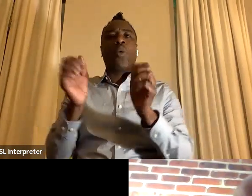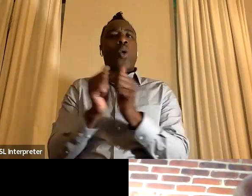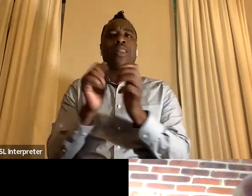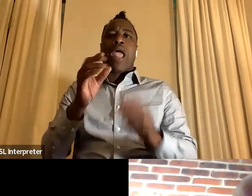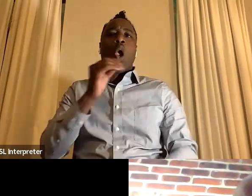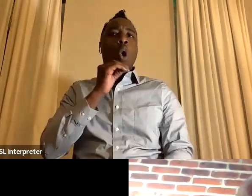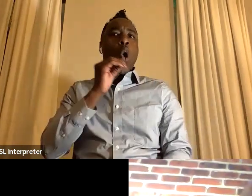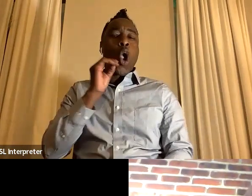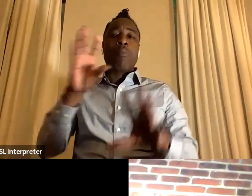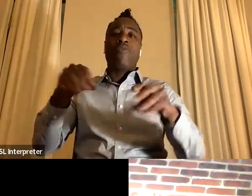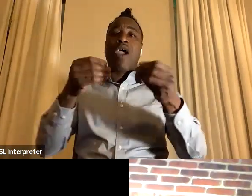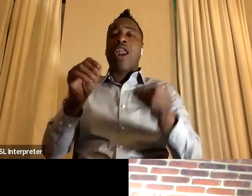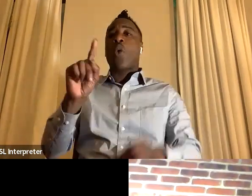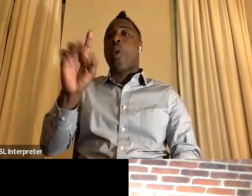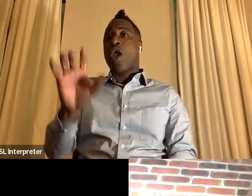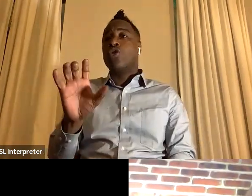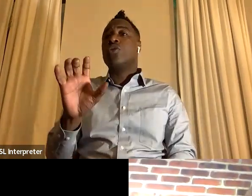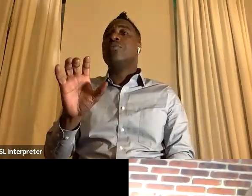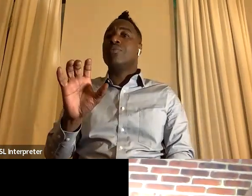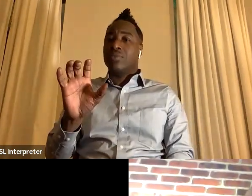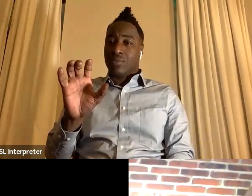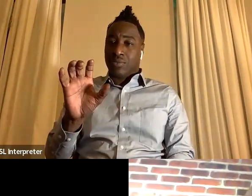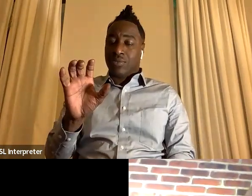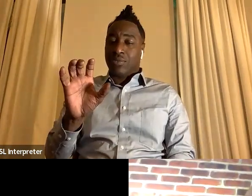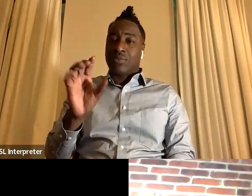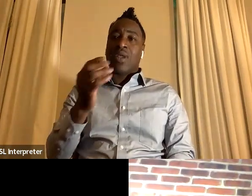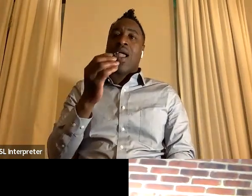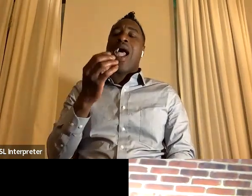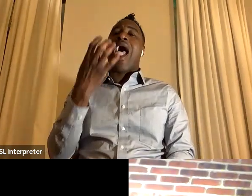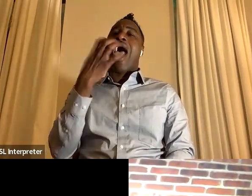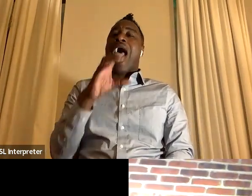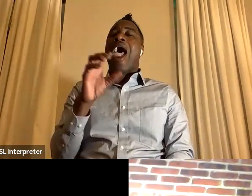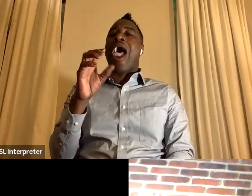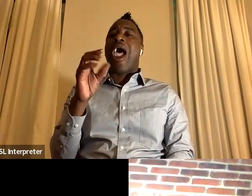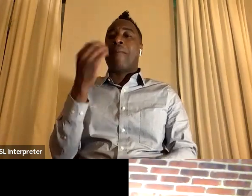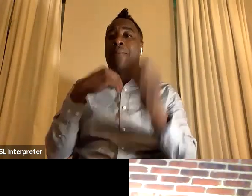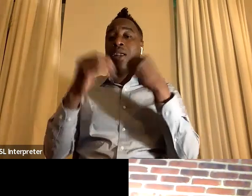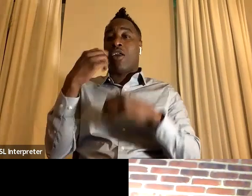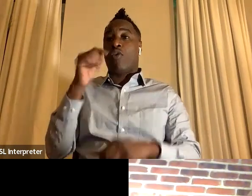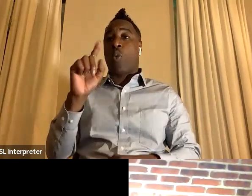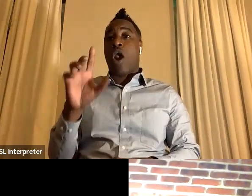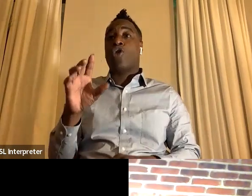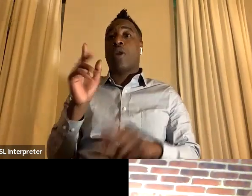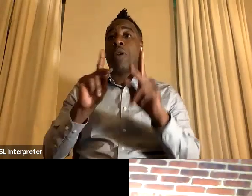100, providing hot meals to 100 homeless people. That was in 2017.